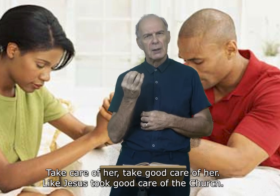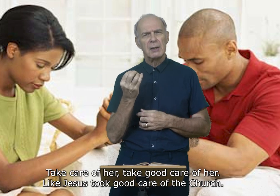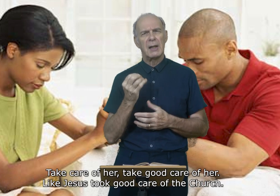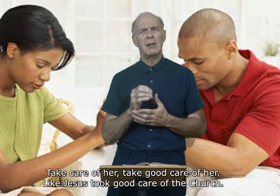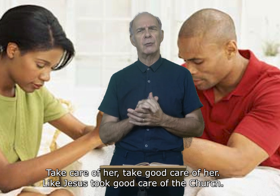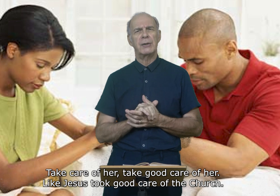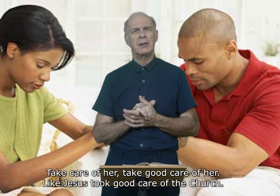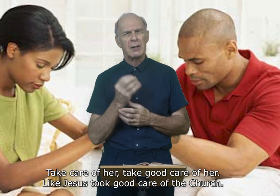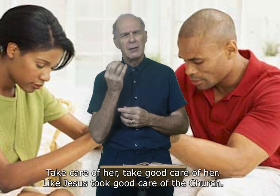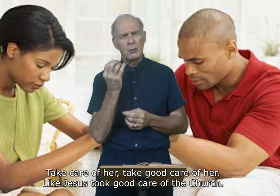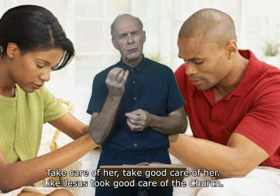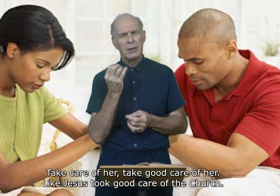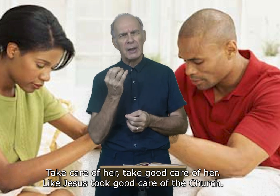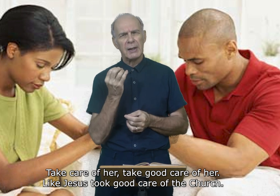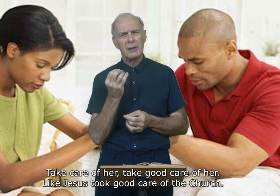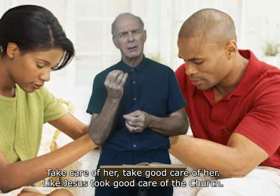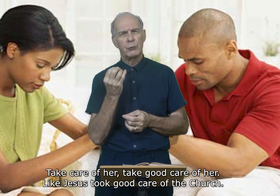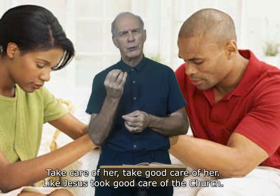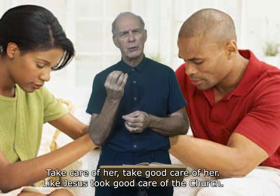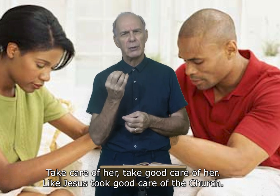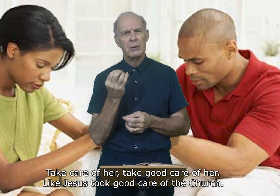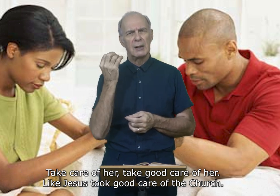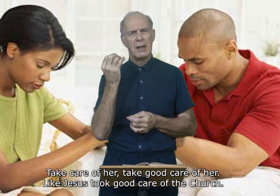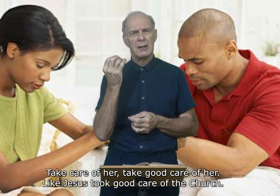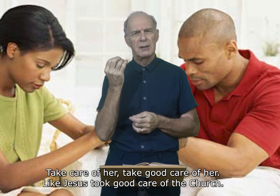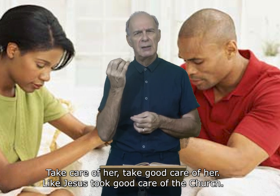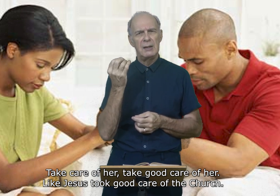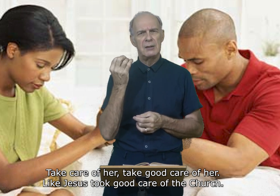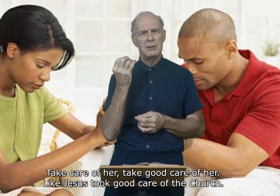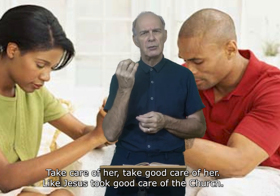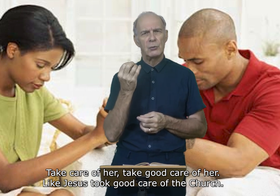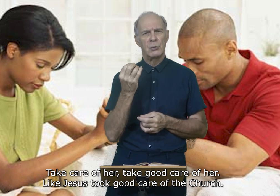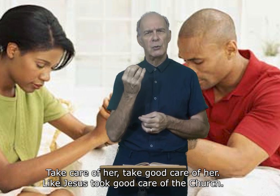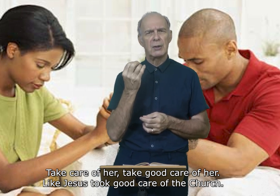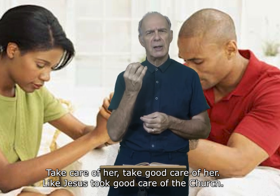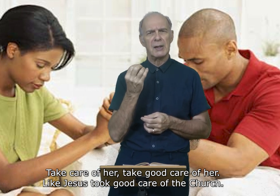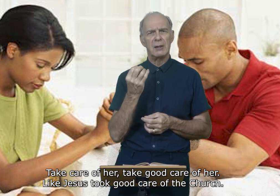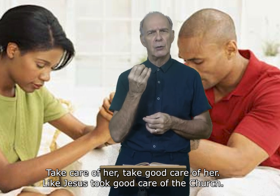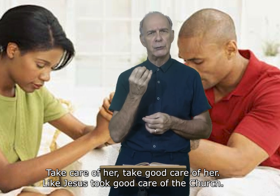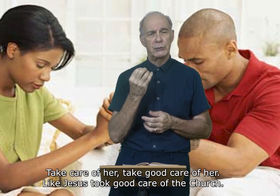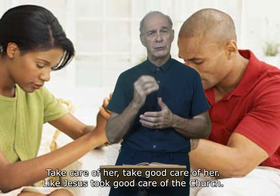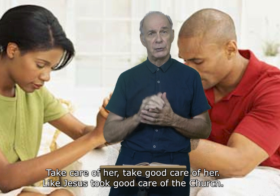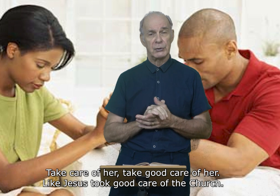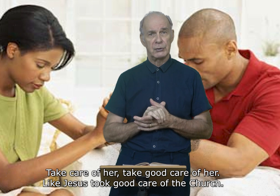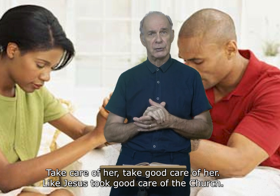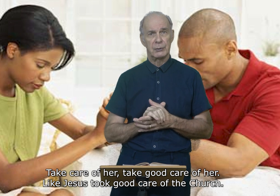Take care of her, take good care of her. Like Jesus took good care of the Church.